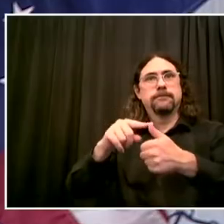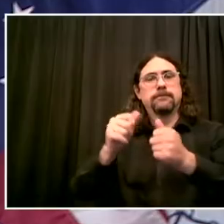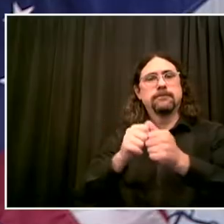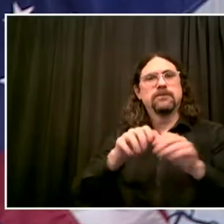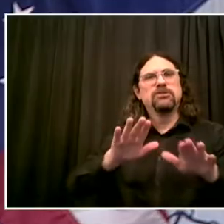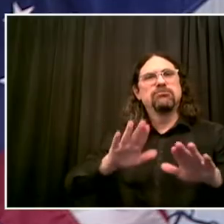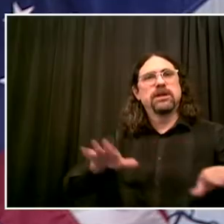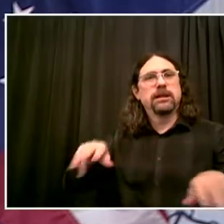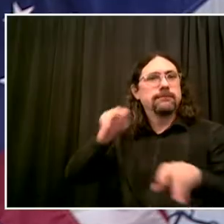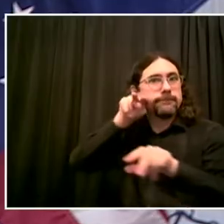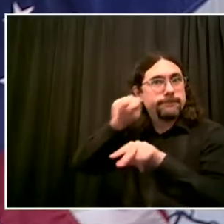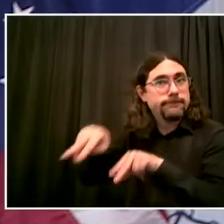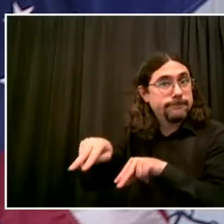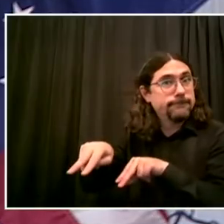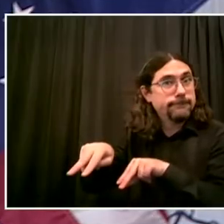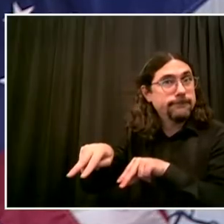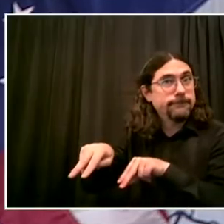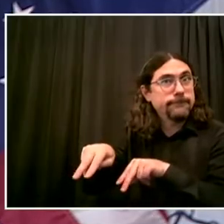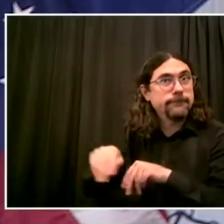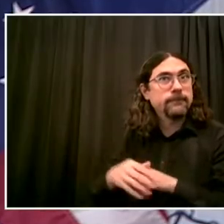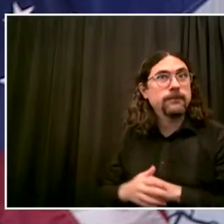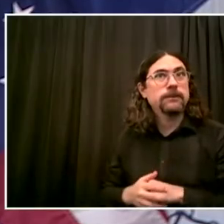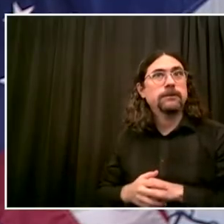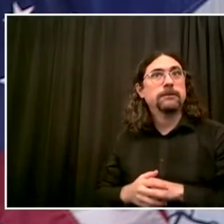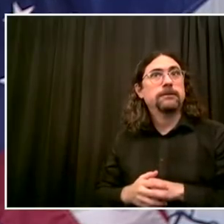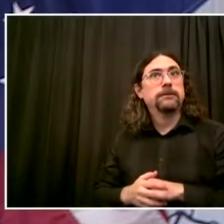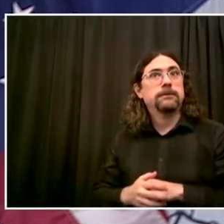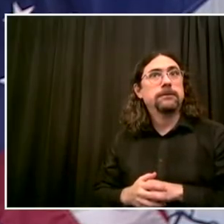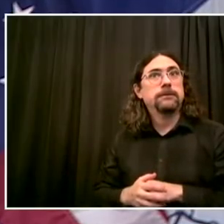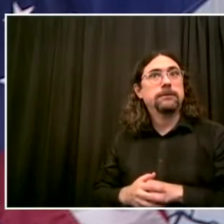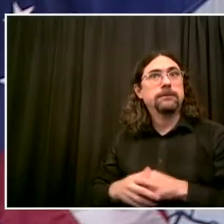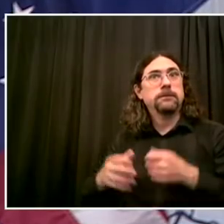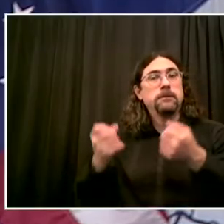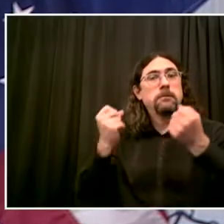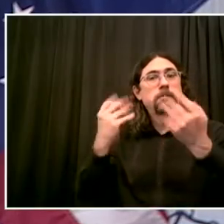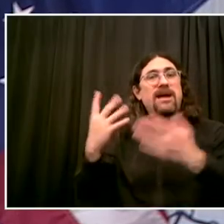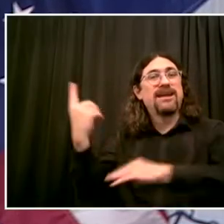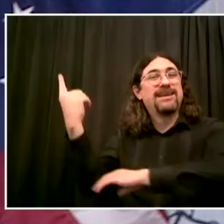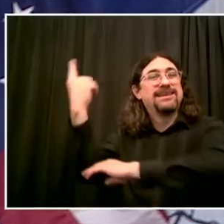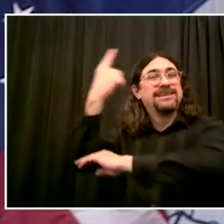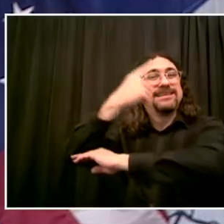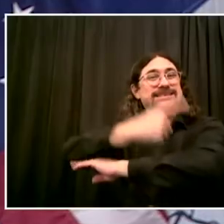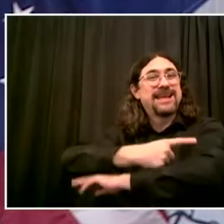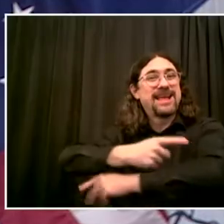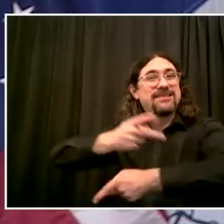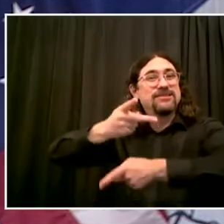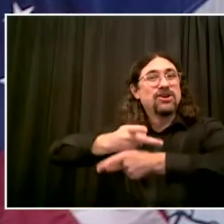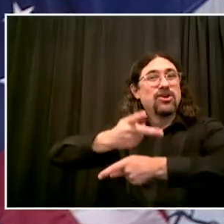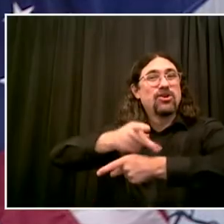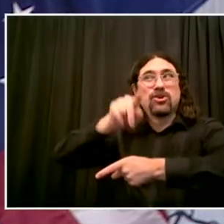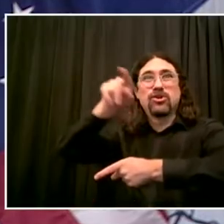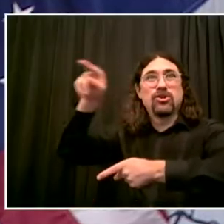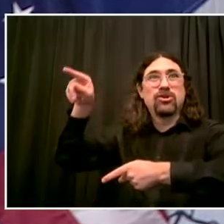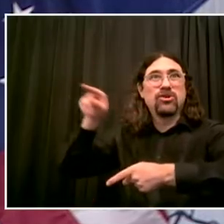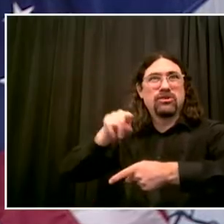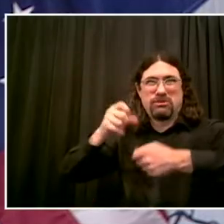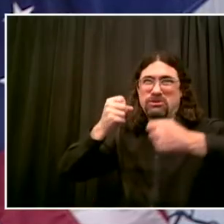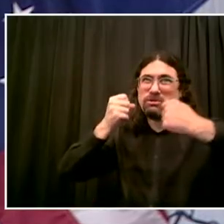QUESTIONS. THE FIRST ONE HAS TO DEAL WITH CHILDCARE. BECAUSE OF THE